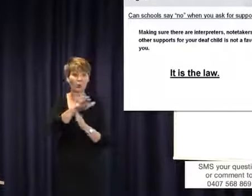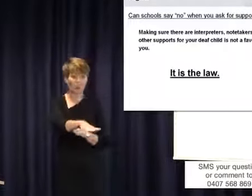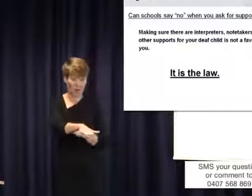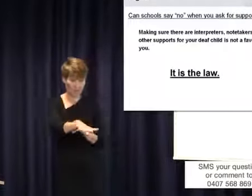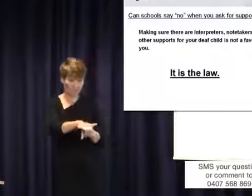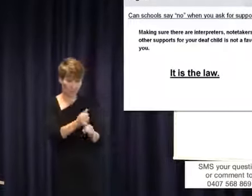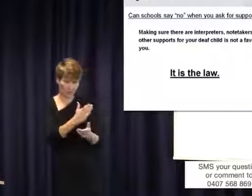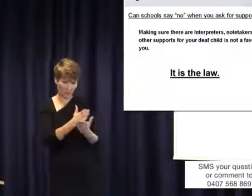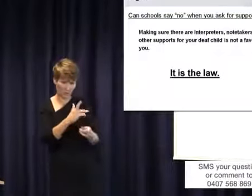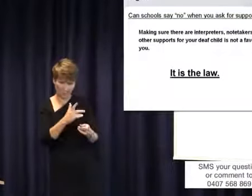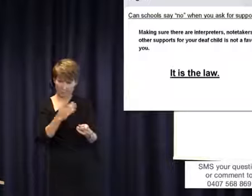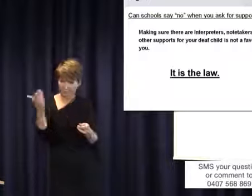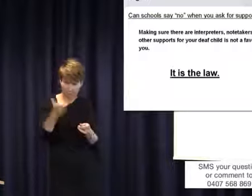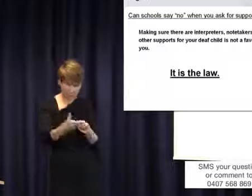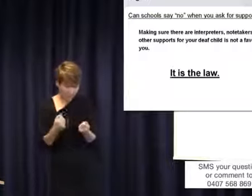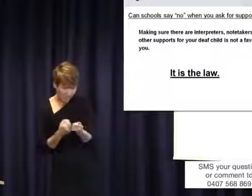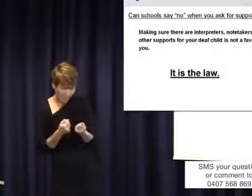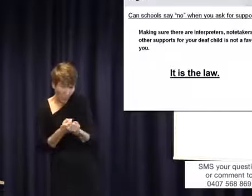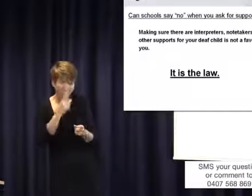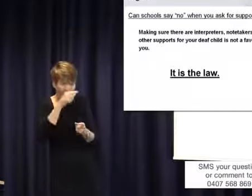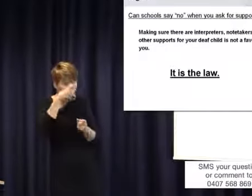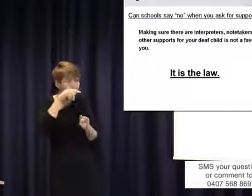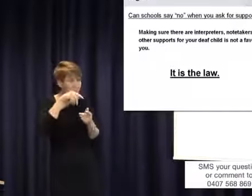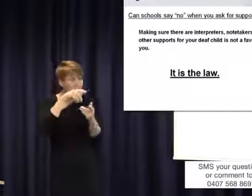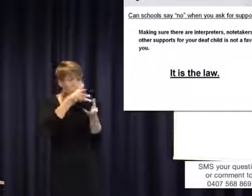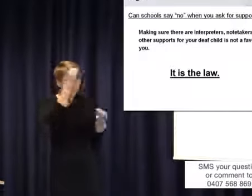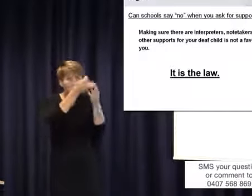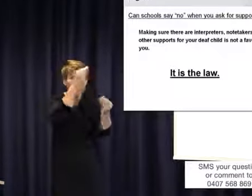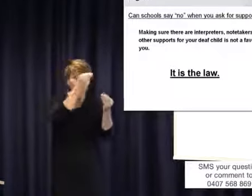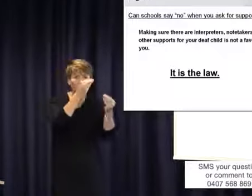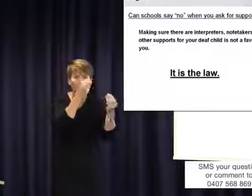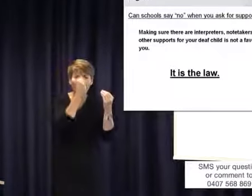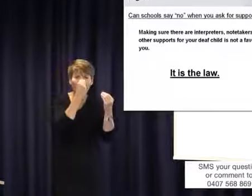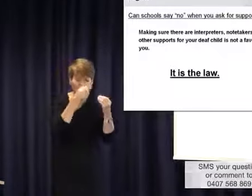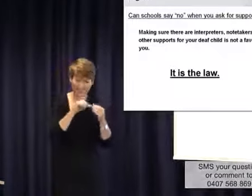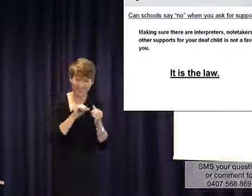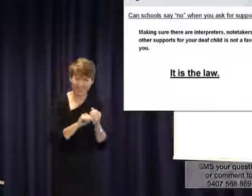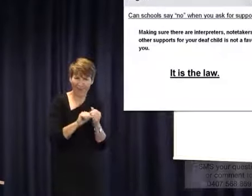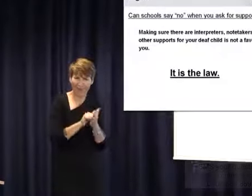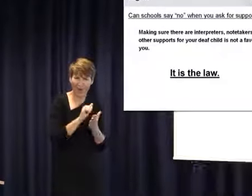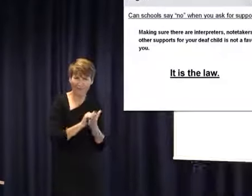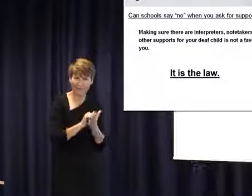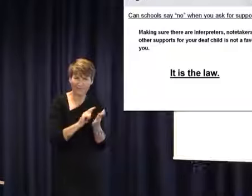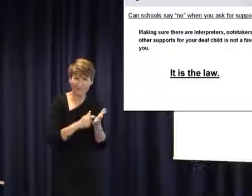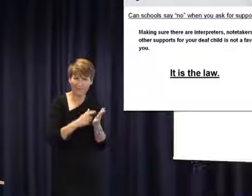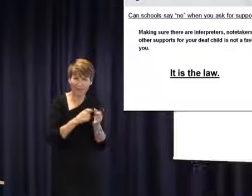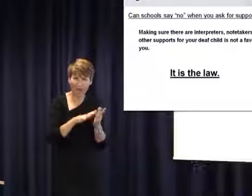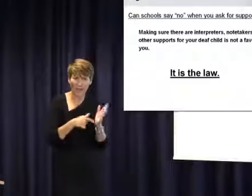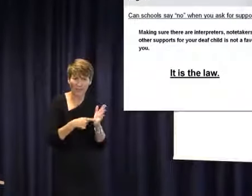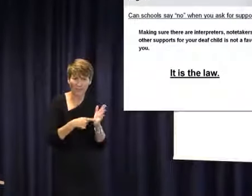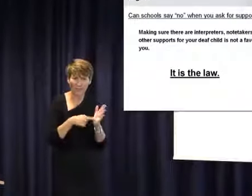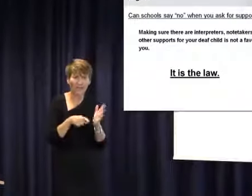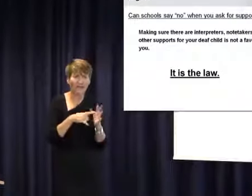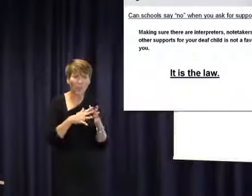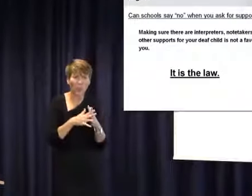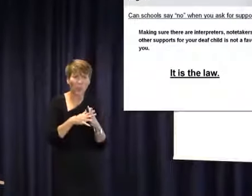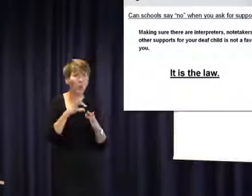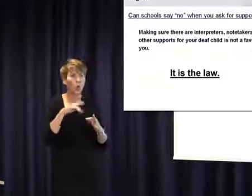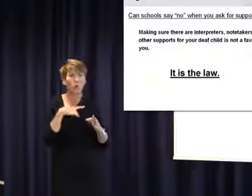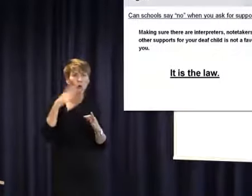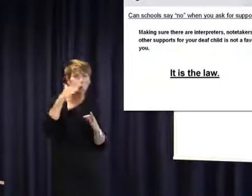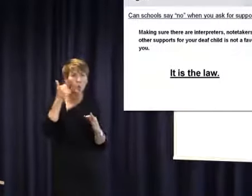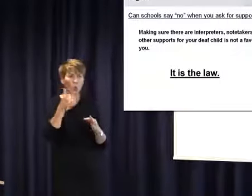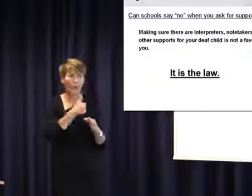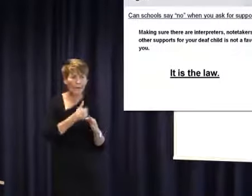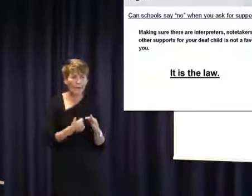need to access the education is a right, it's not a favour, it's the law. Unfortunately